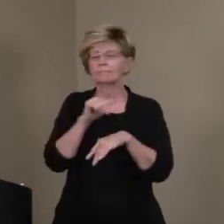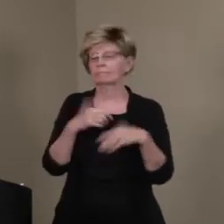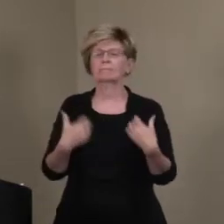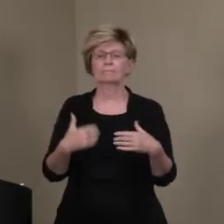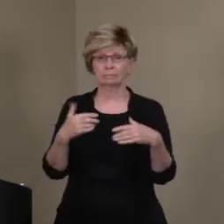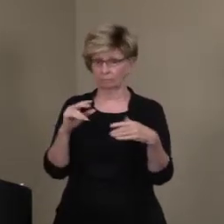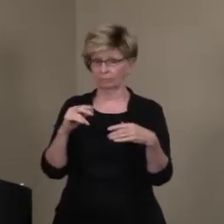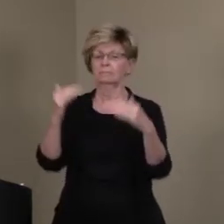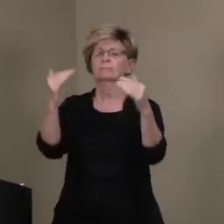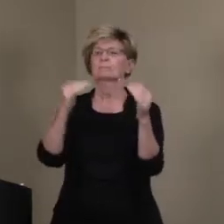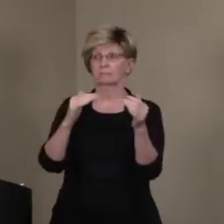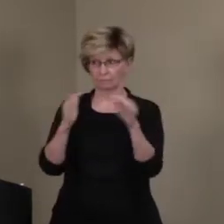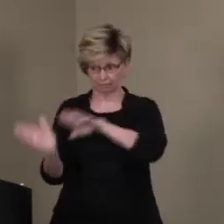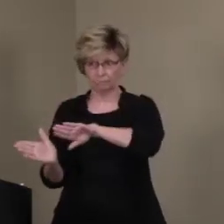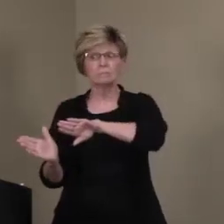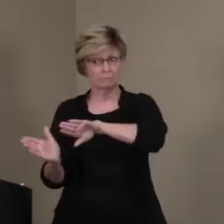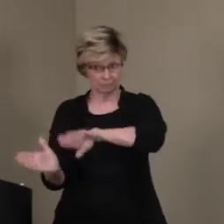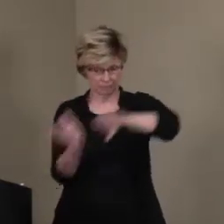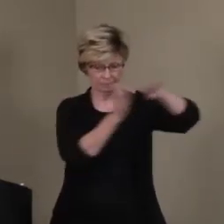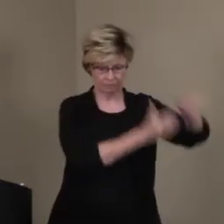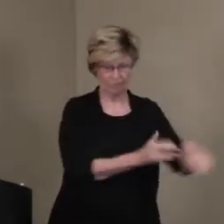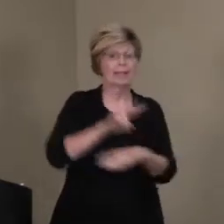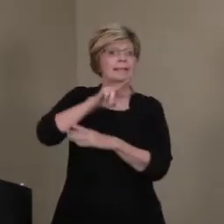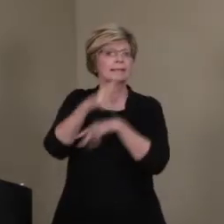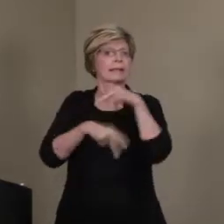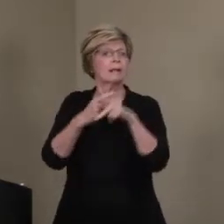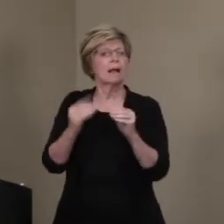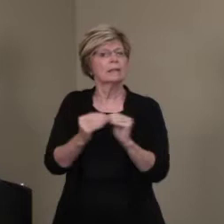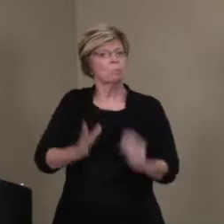or not they want a very quick pace we're not very good pace sort of environment